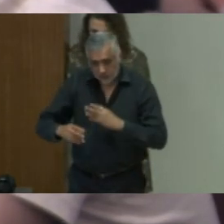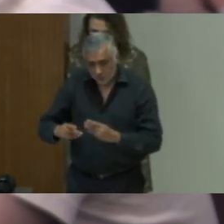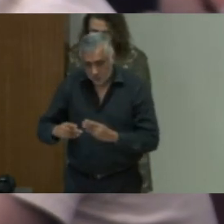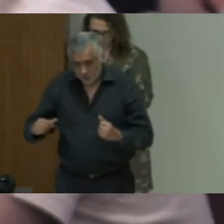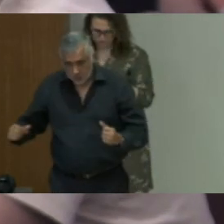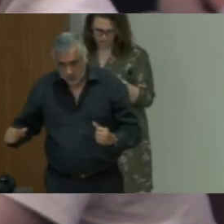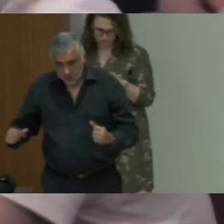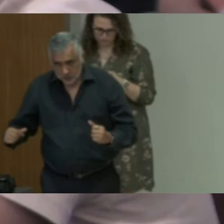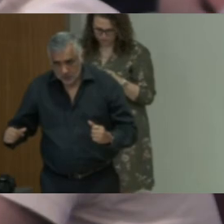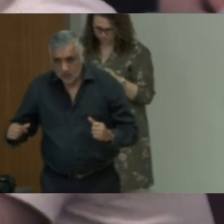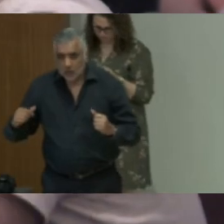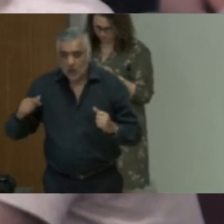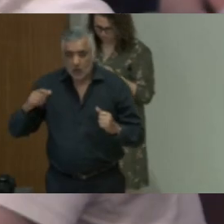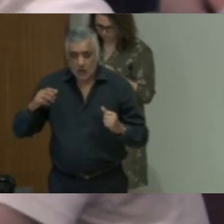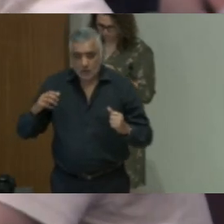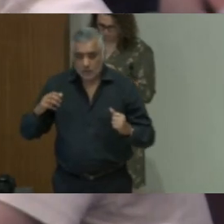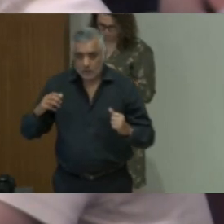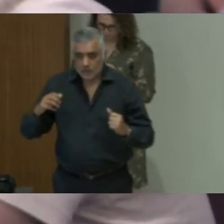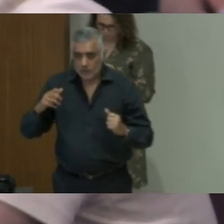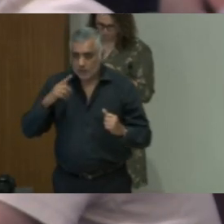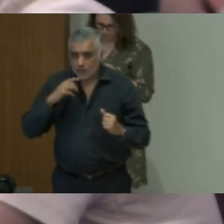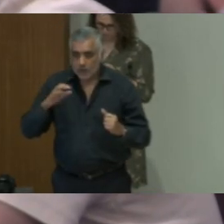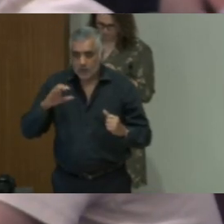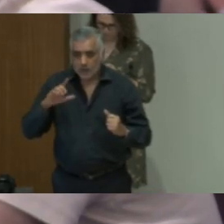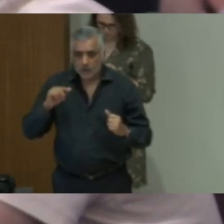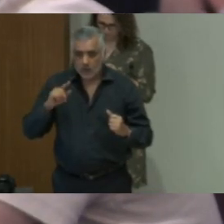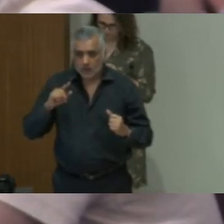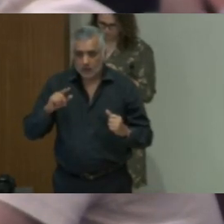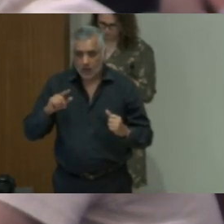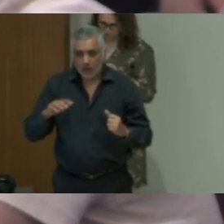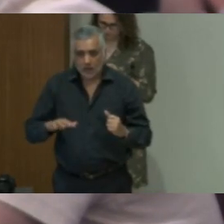And the notion almost embedded in the institution